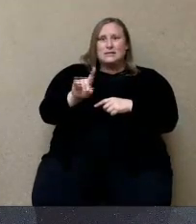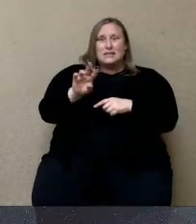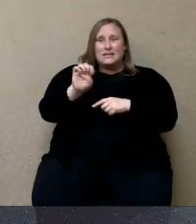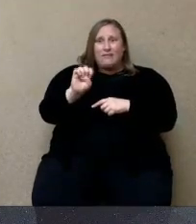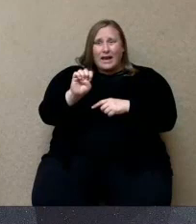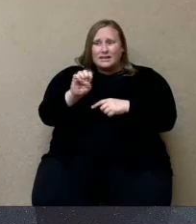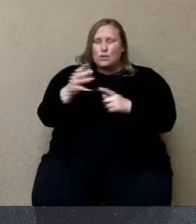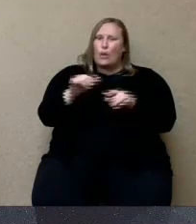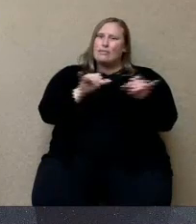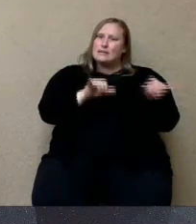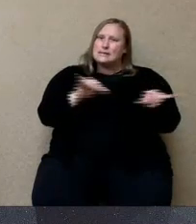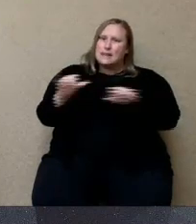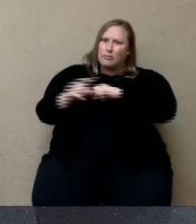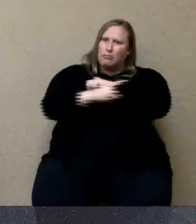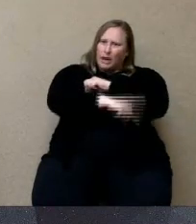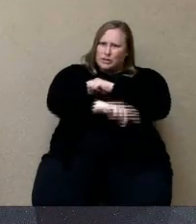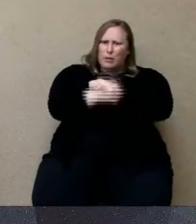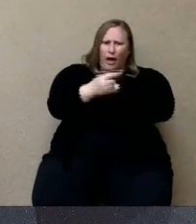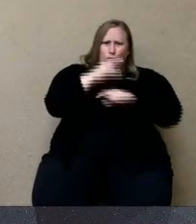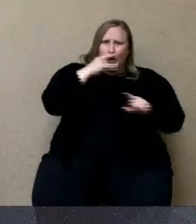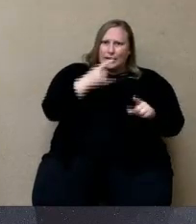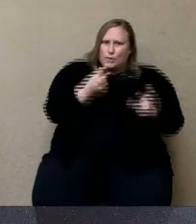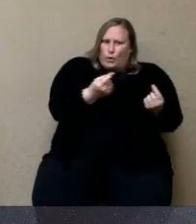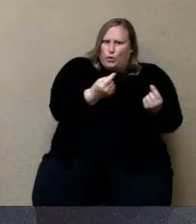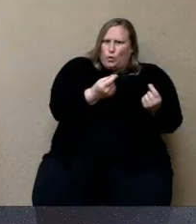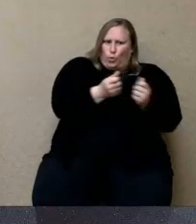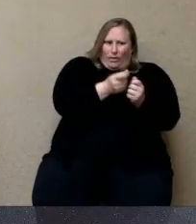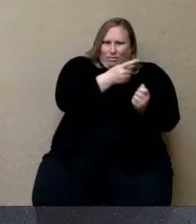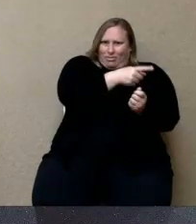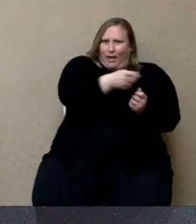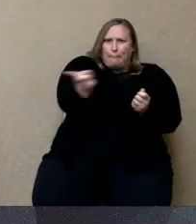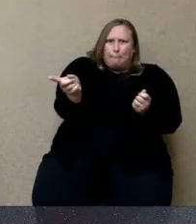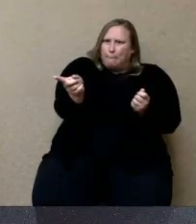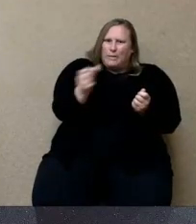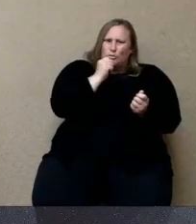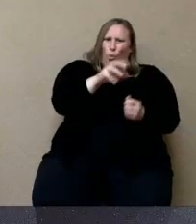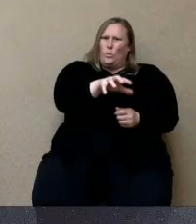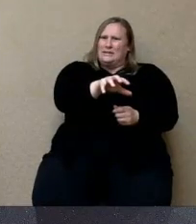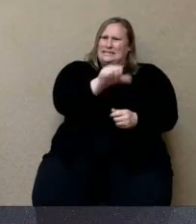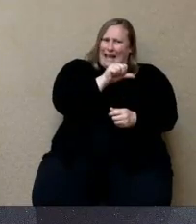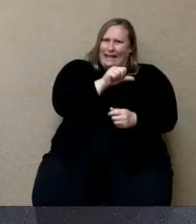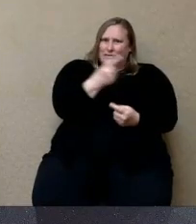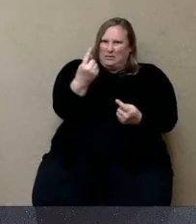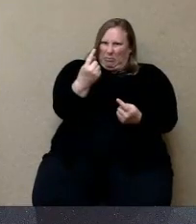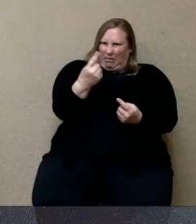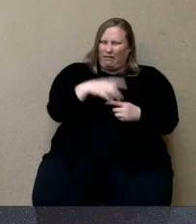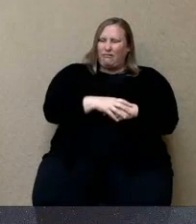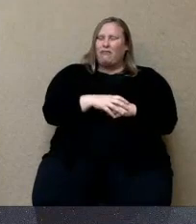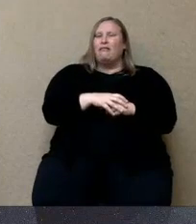punishment that anybody else would have had. And then same punishment, or a punishment at home, too, just